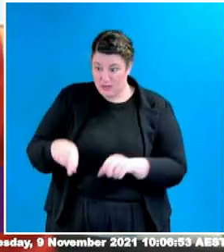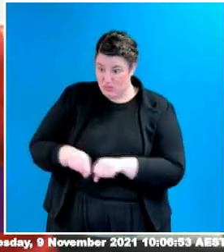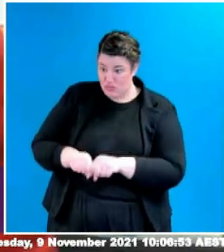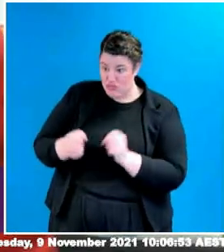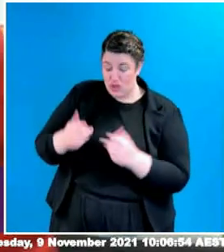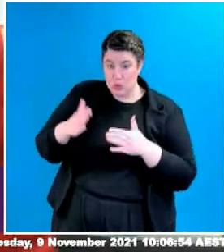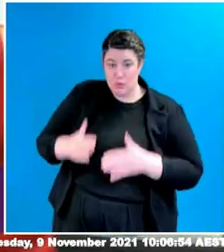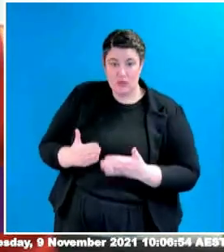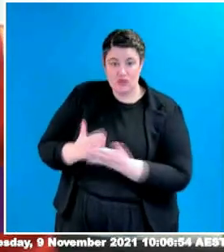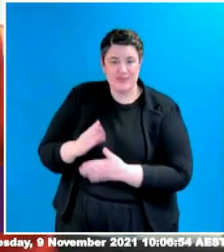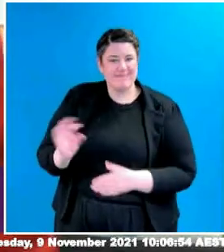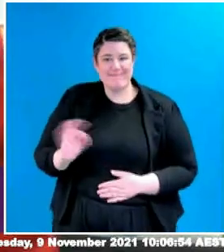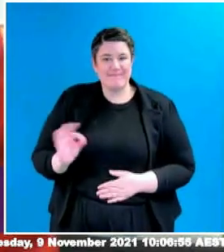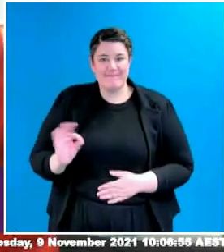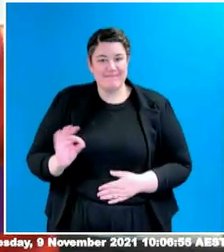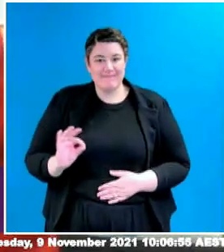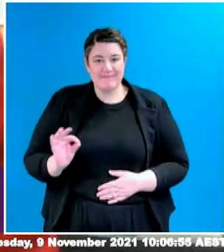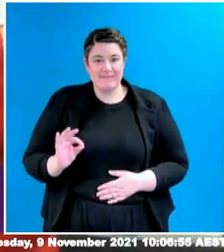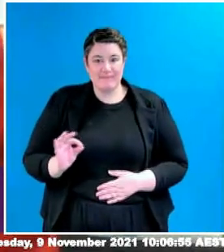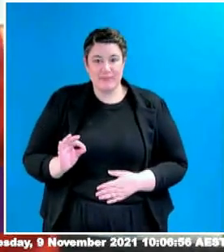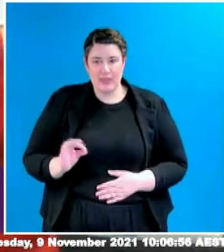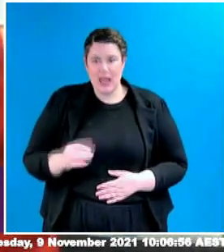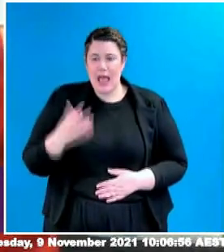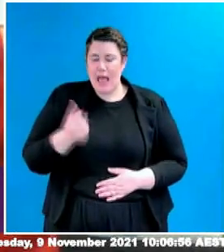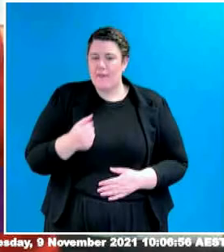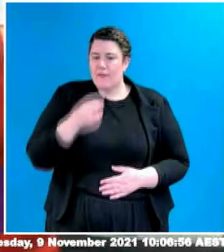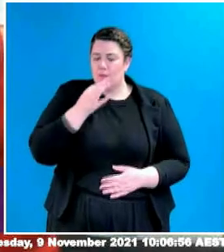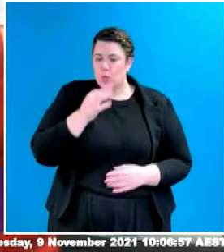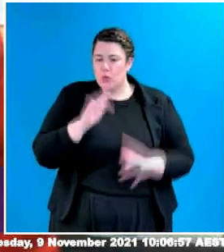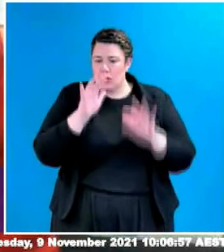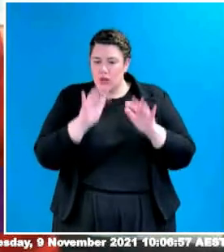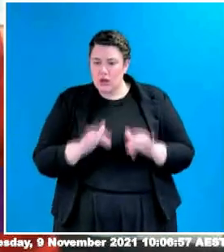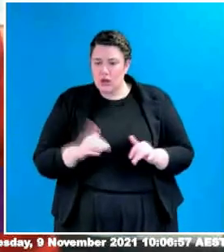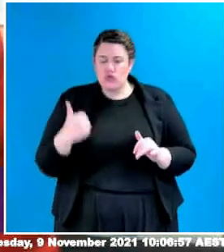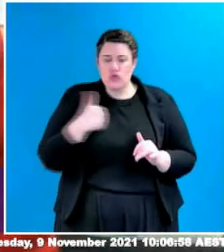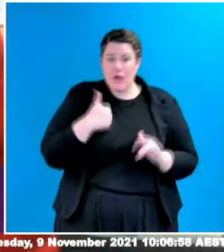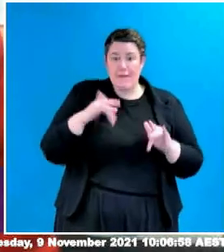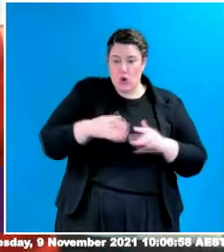There have, of course, been early drafts that we have said are incompatible and